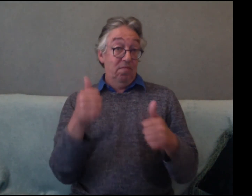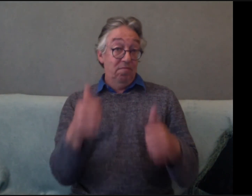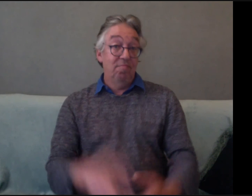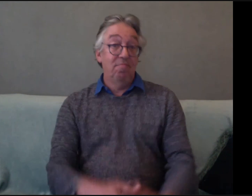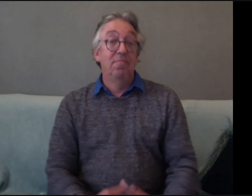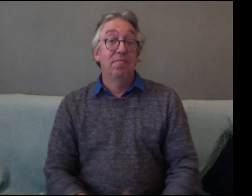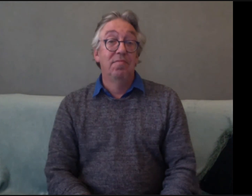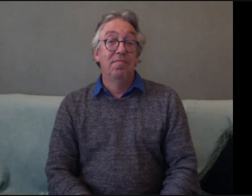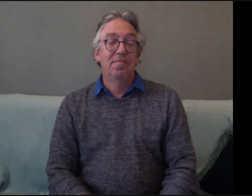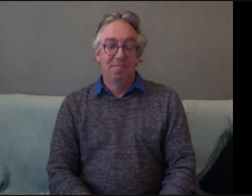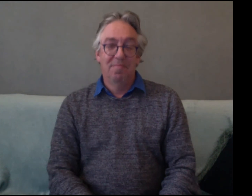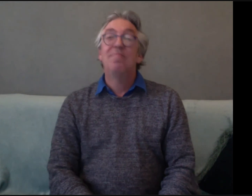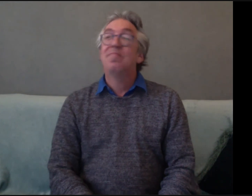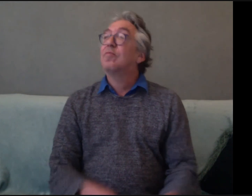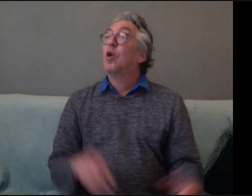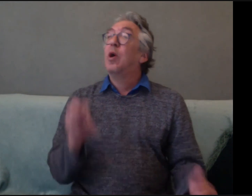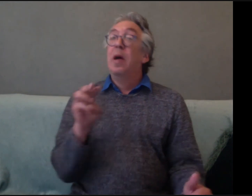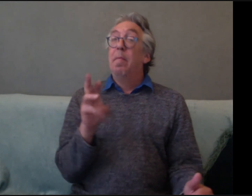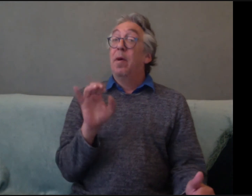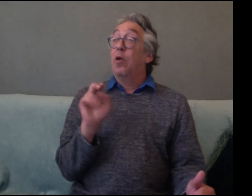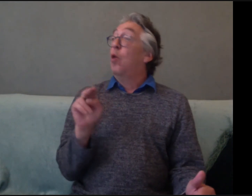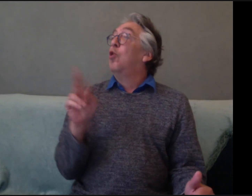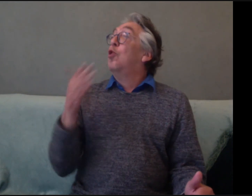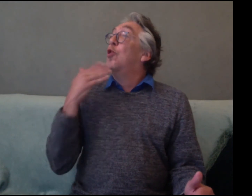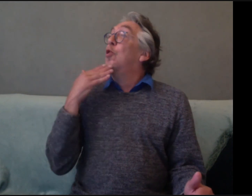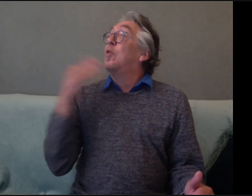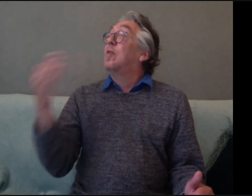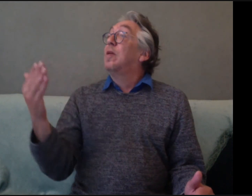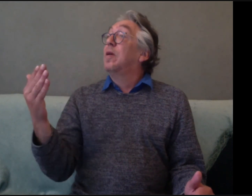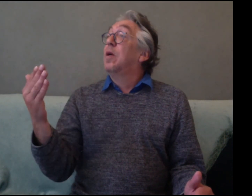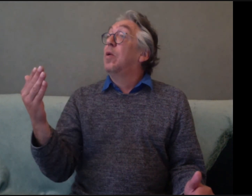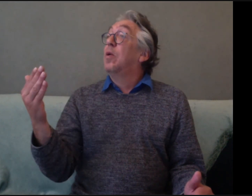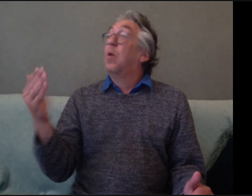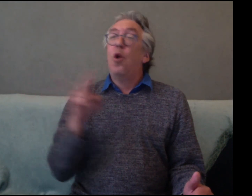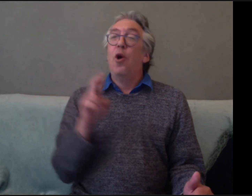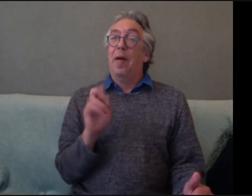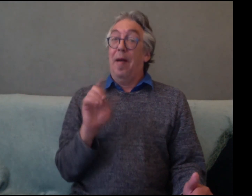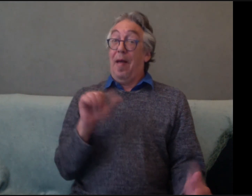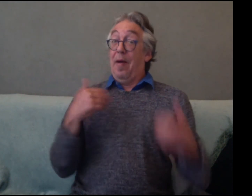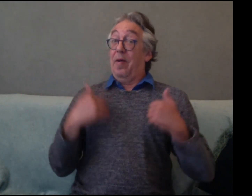Thank you, Ruard. I can see that we're running out of time.